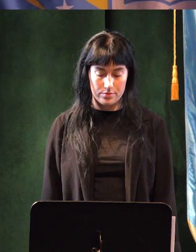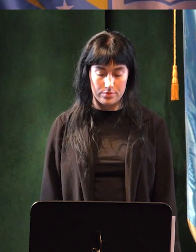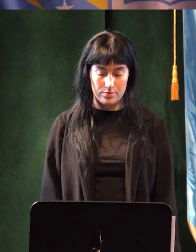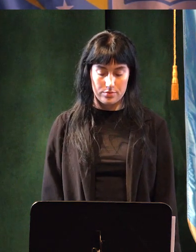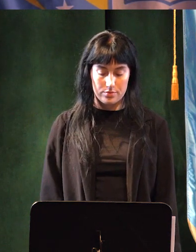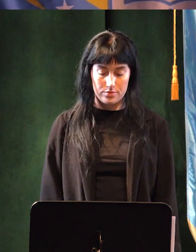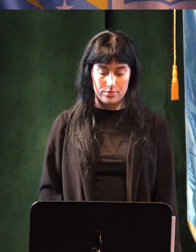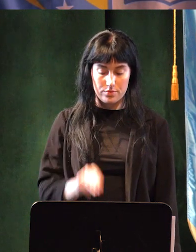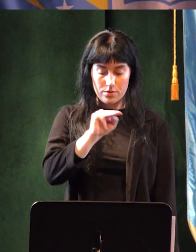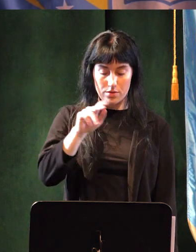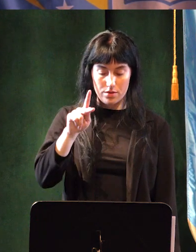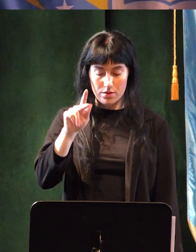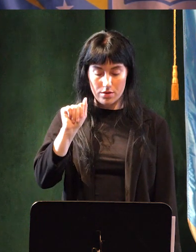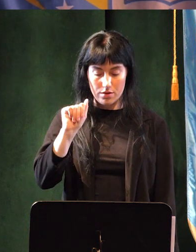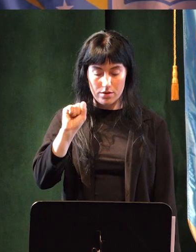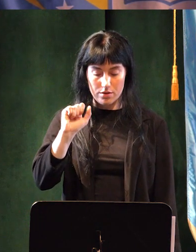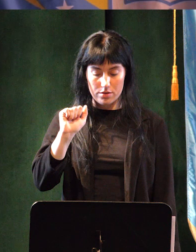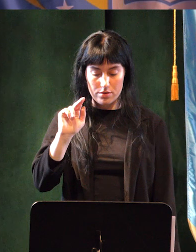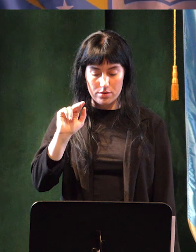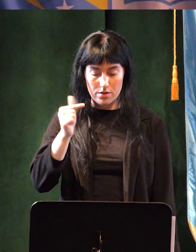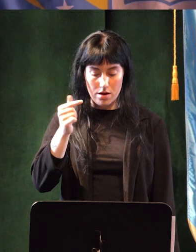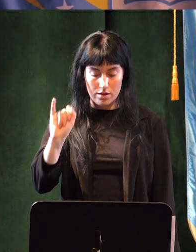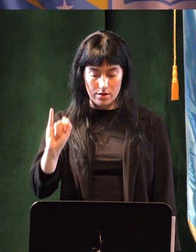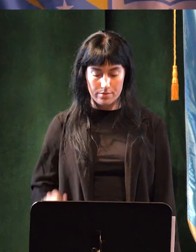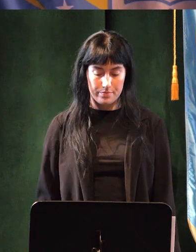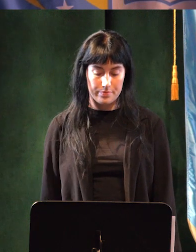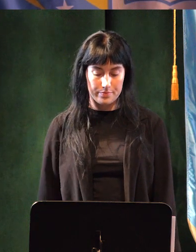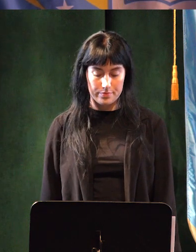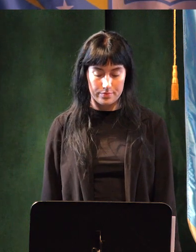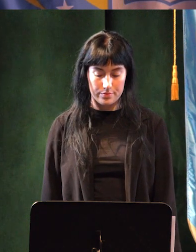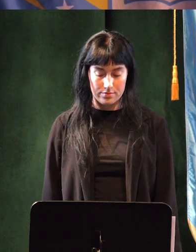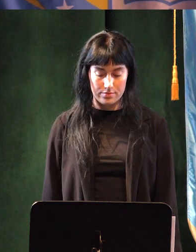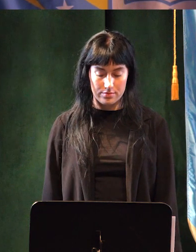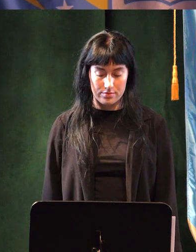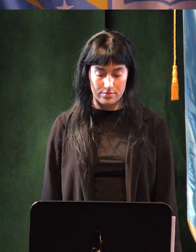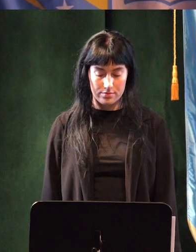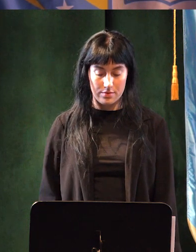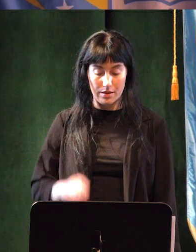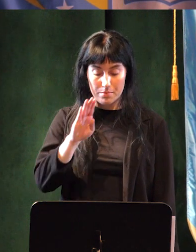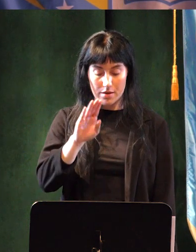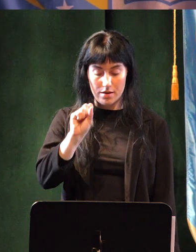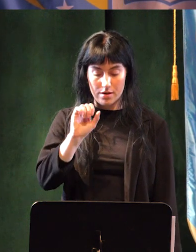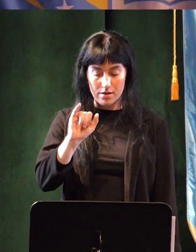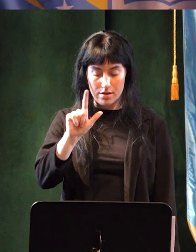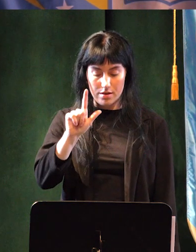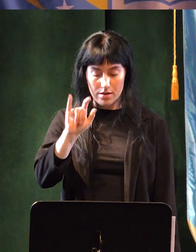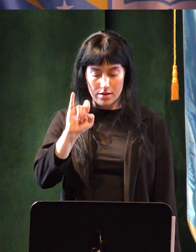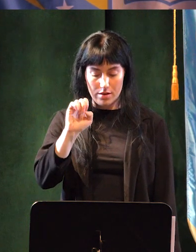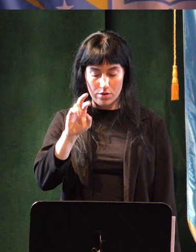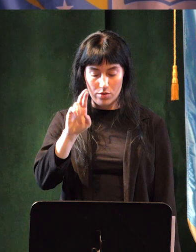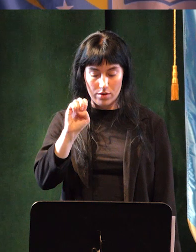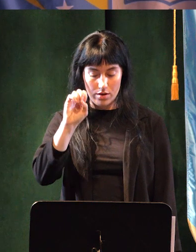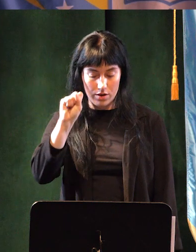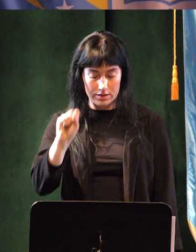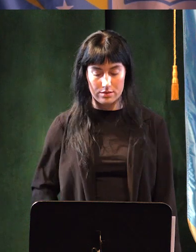Mia kesaji Baptist sealer heiress